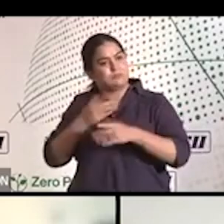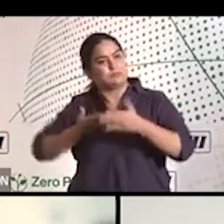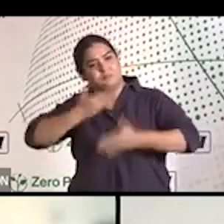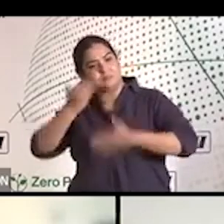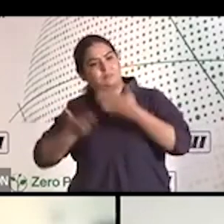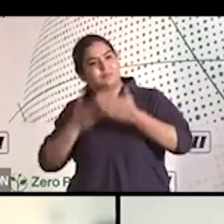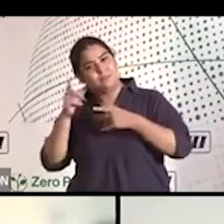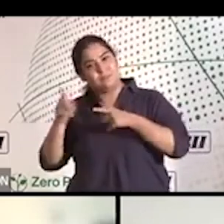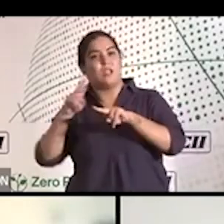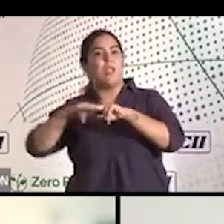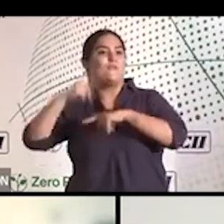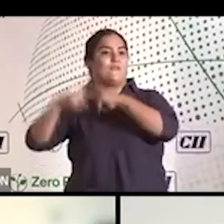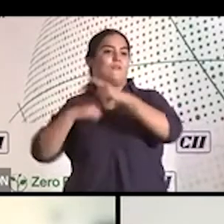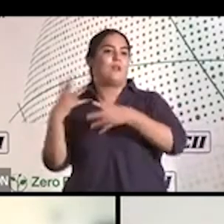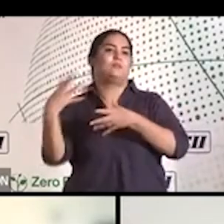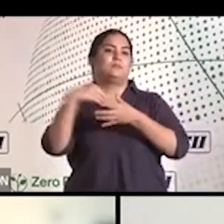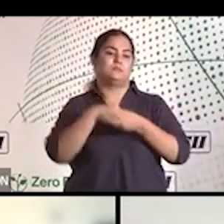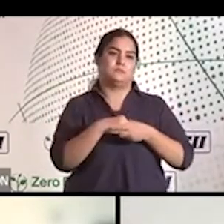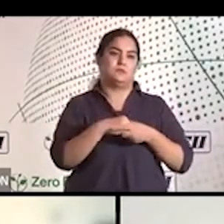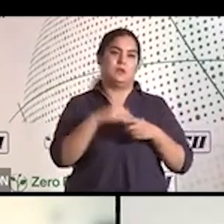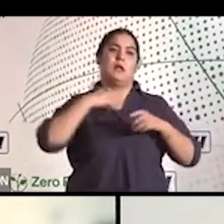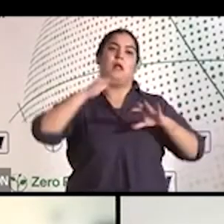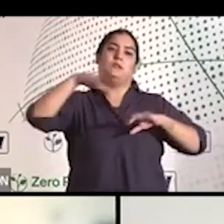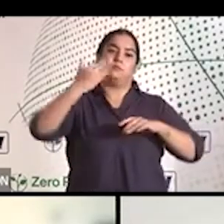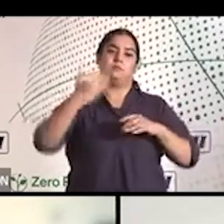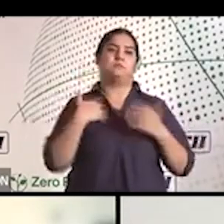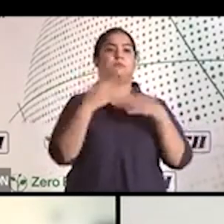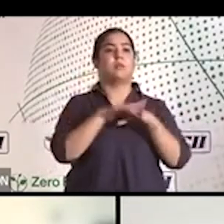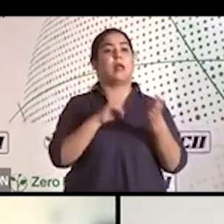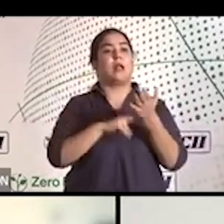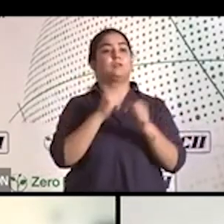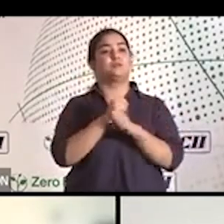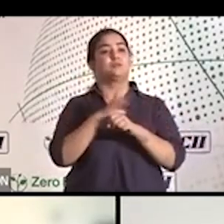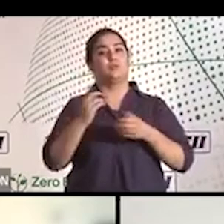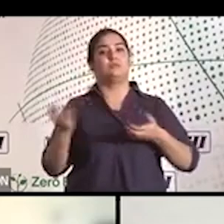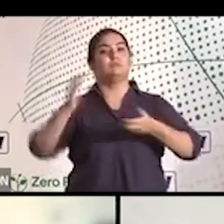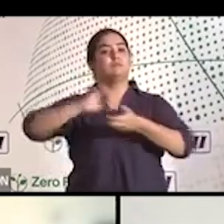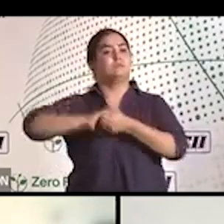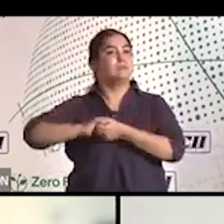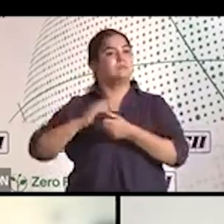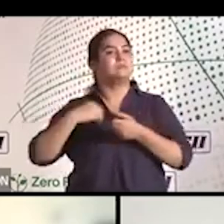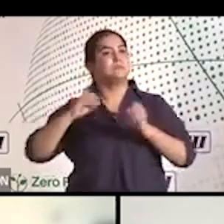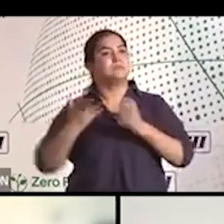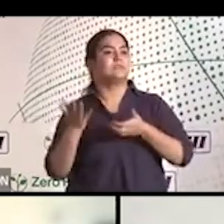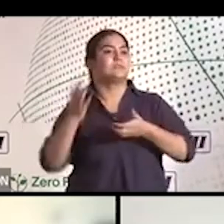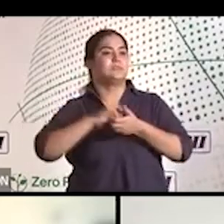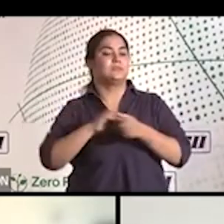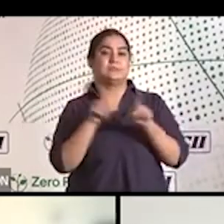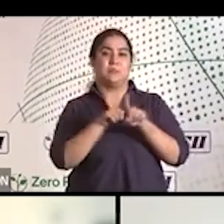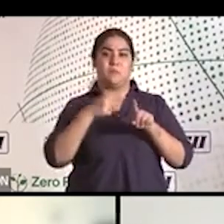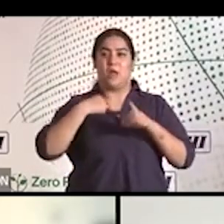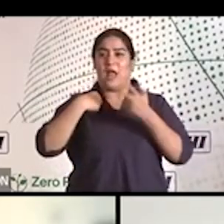So then we started this deliberation with NGO partners. Can you also train them out as our requirement?